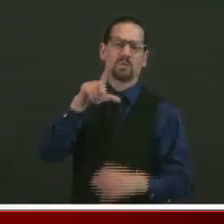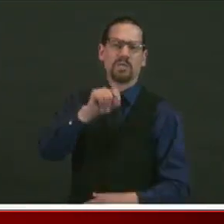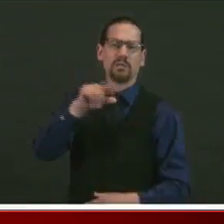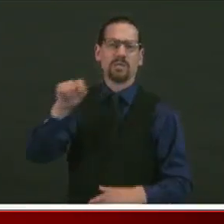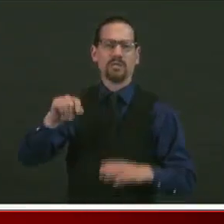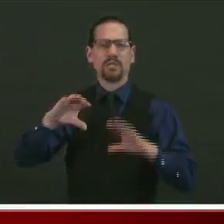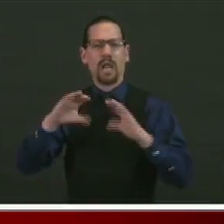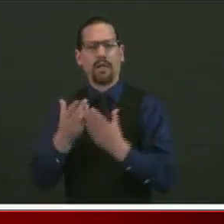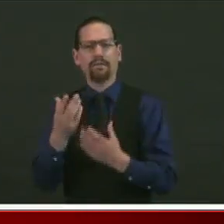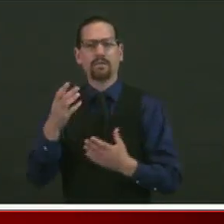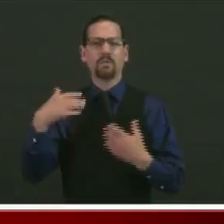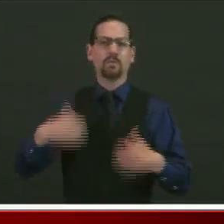AND GRADUATES.